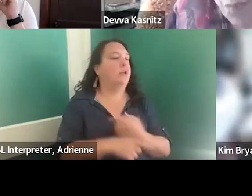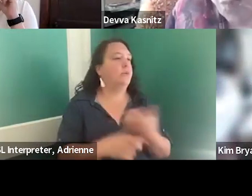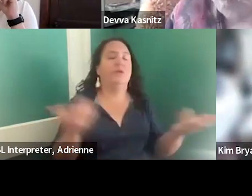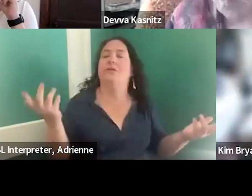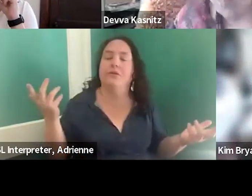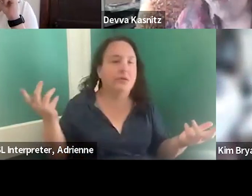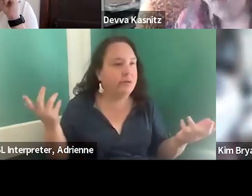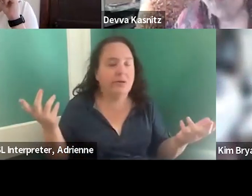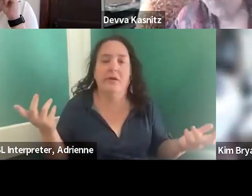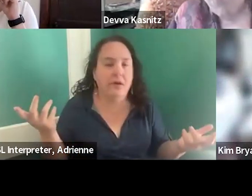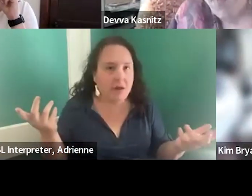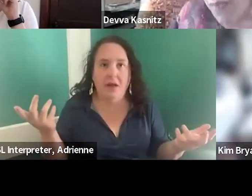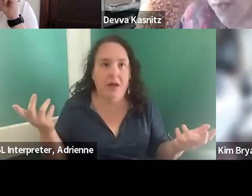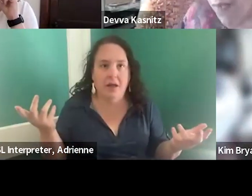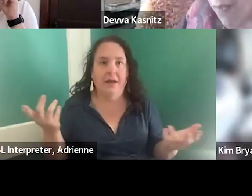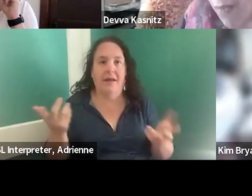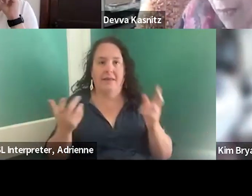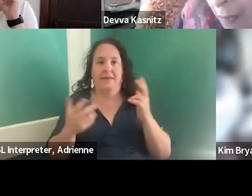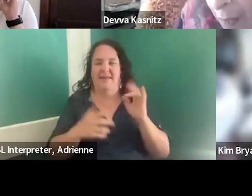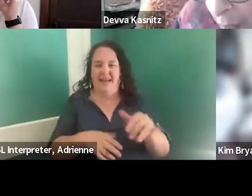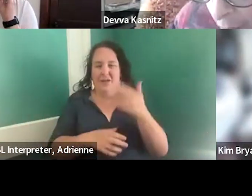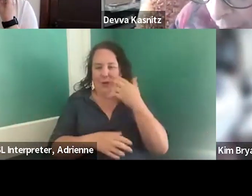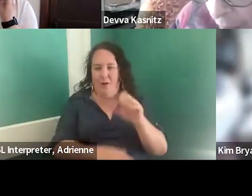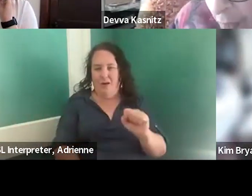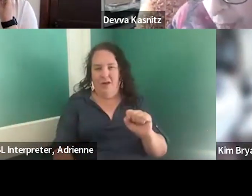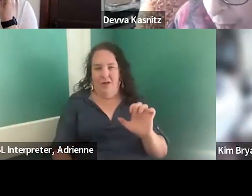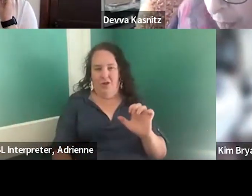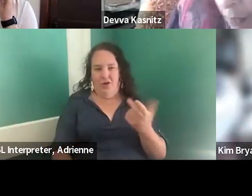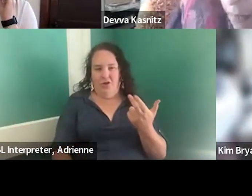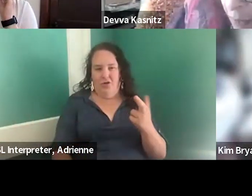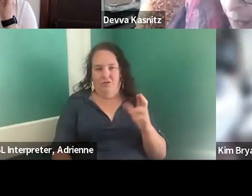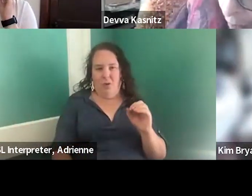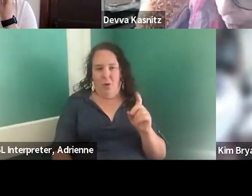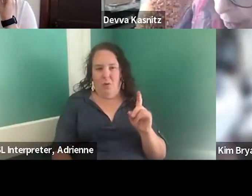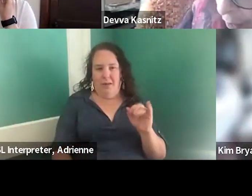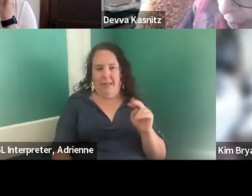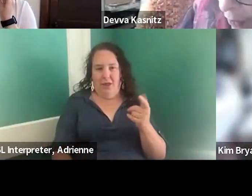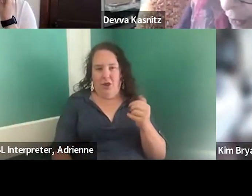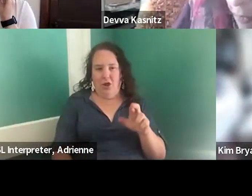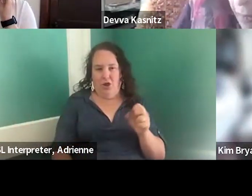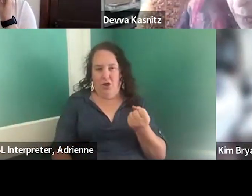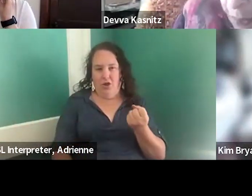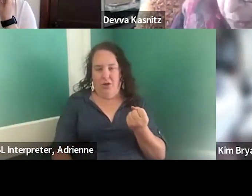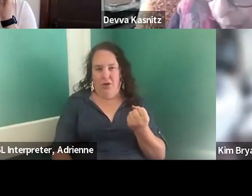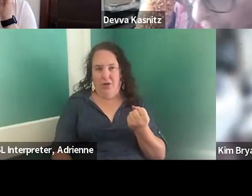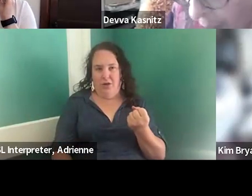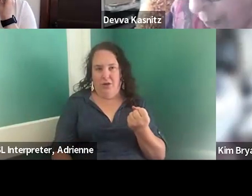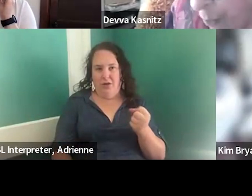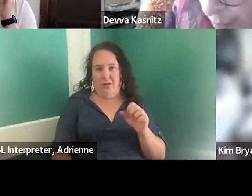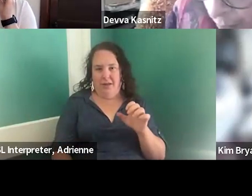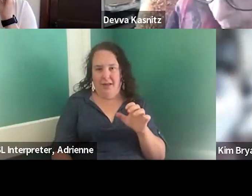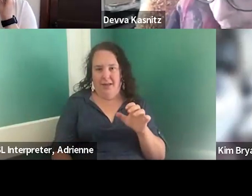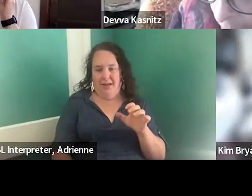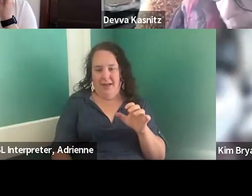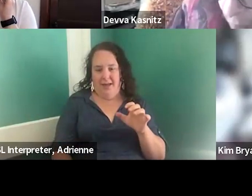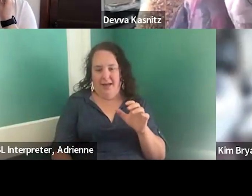it's based on Schrodinger's cat, the physicist who had the thought experiment of a cat in a box and you didn't know if the cat was alive or dead